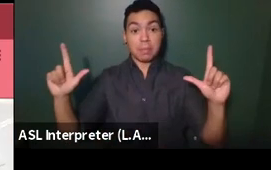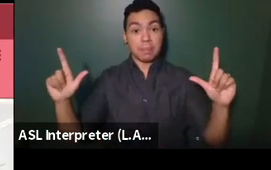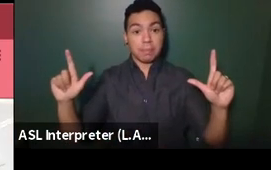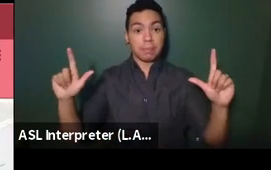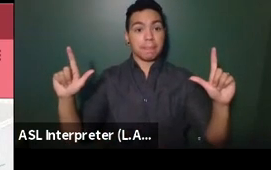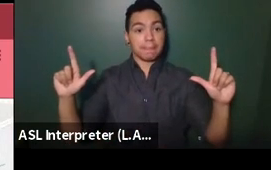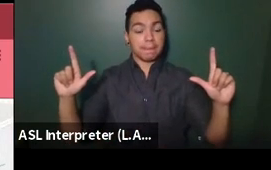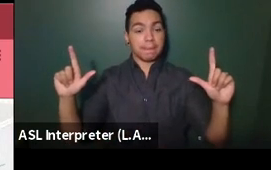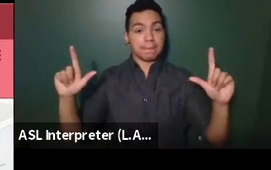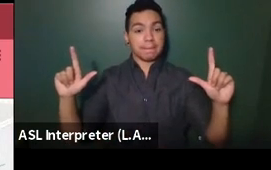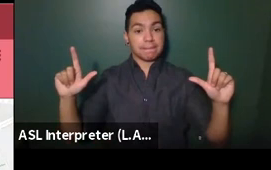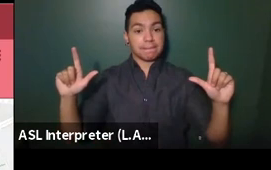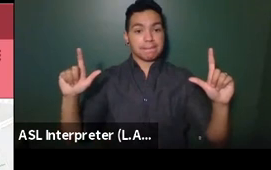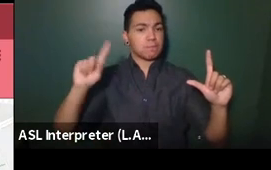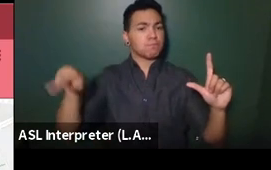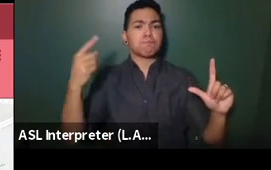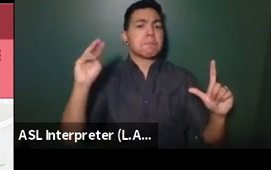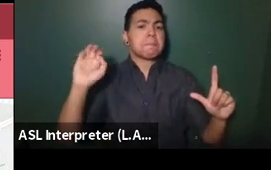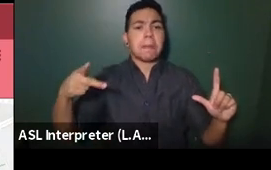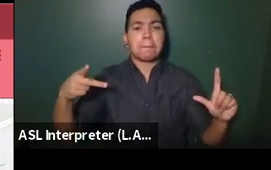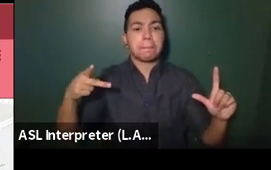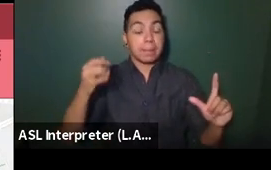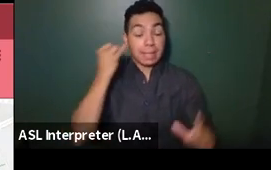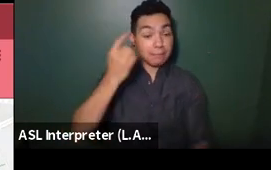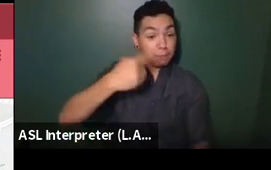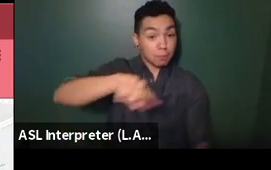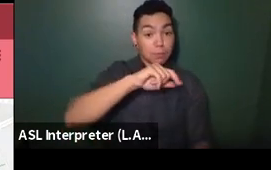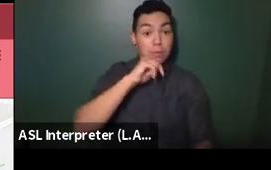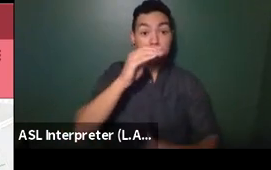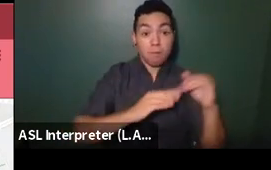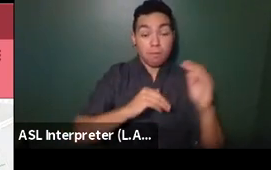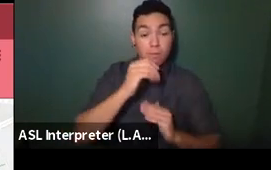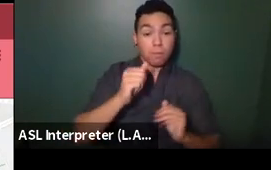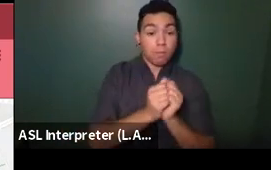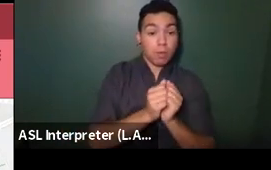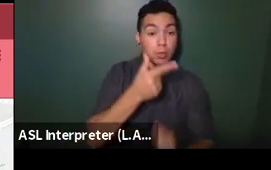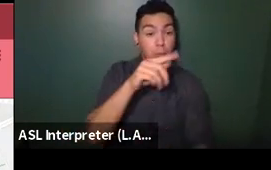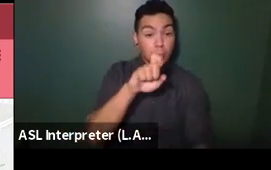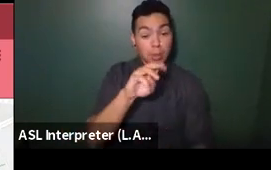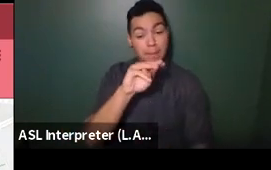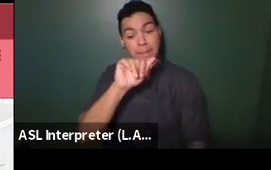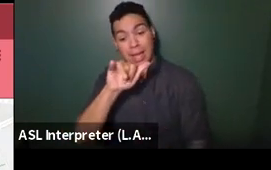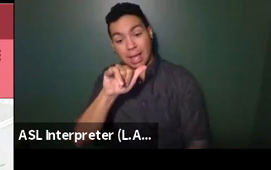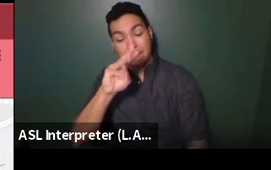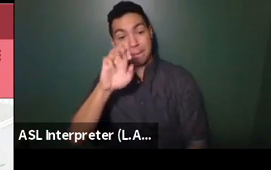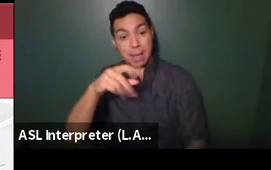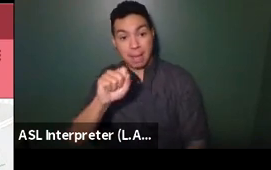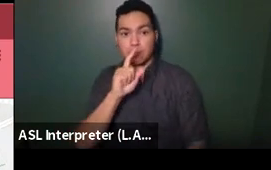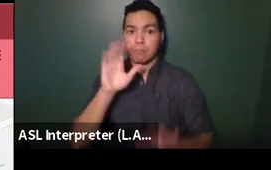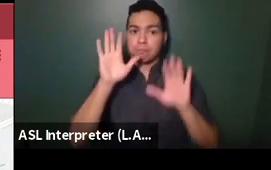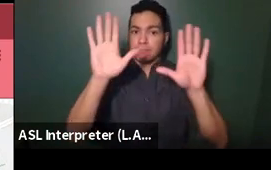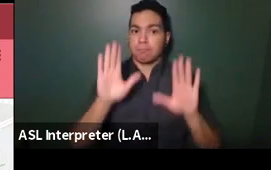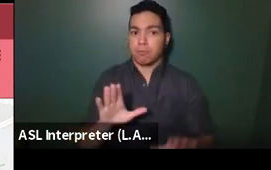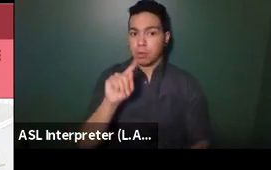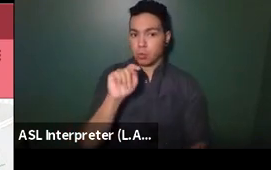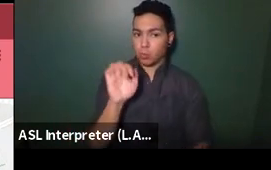Katherine Livick - ESD 112: it's just a Google map. And if you're not familiar with Google My Maps, this is a great tool. Again, I can't go into a lot of detail, but it's included in your Google account.